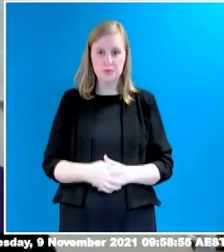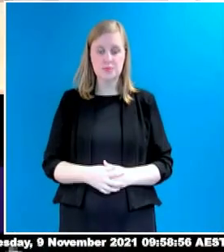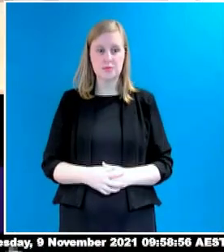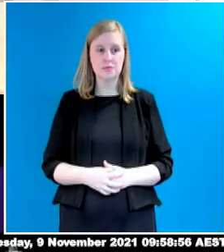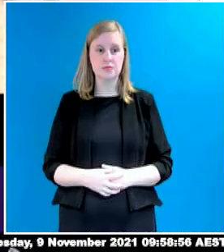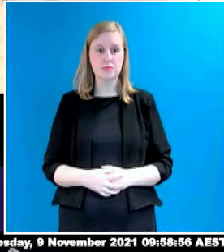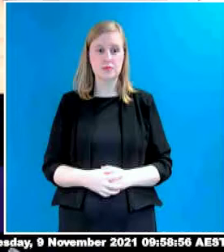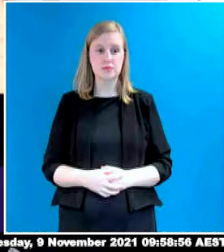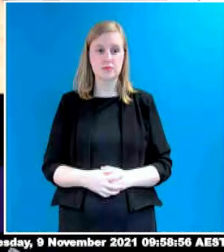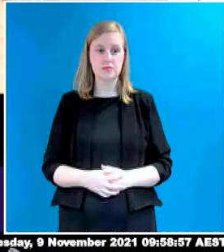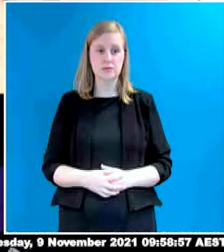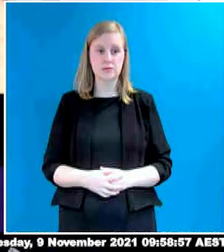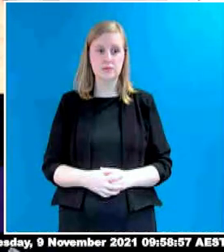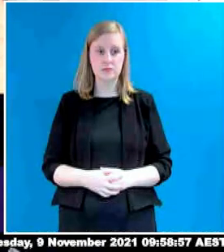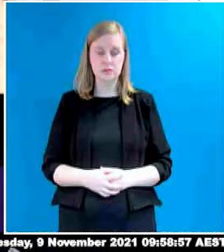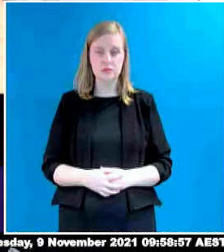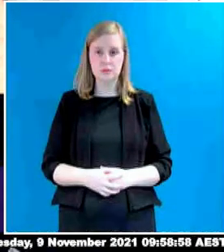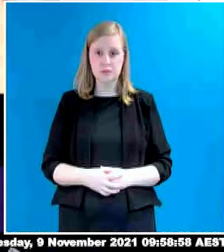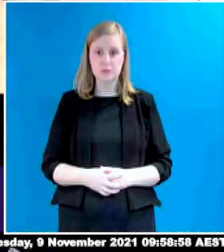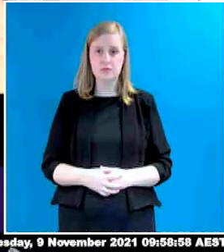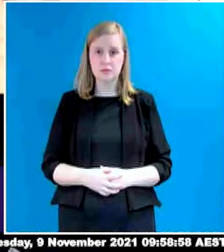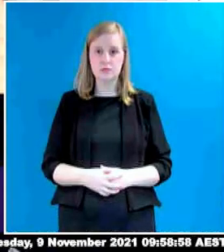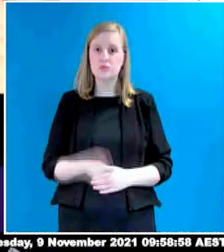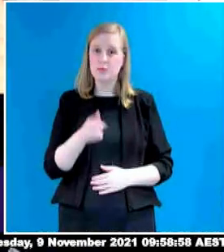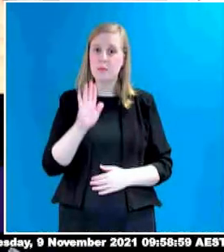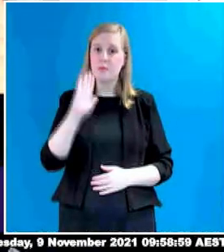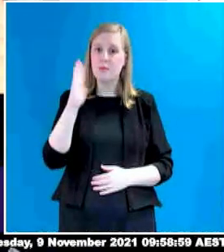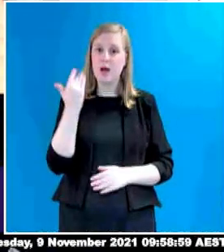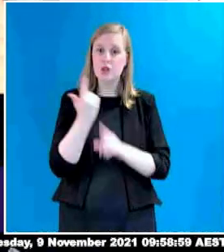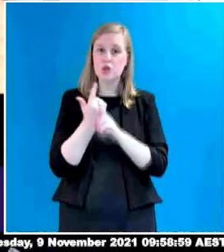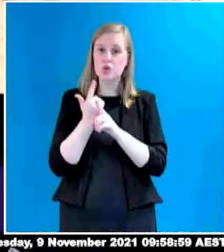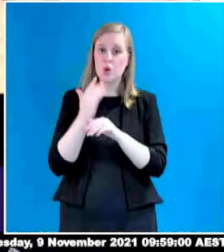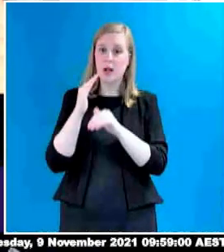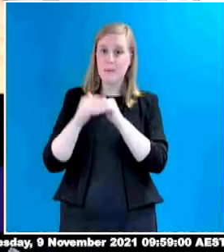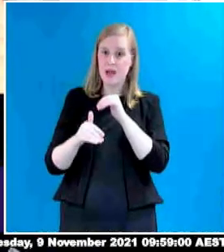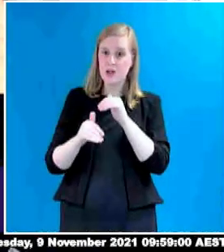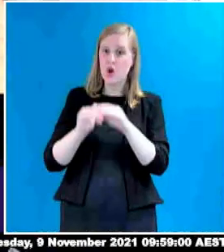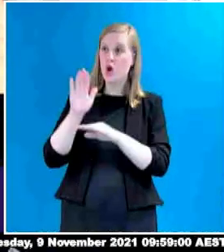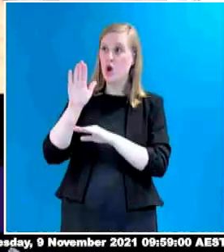You have referred to international law and practice and expertise.